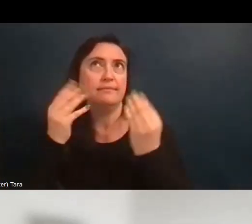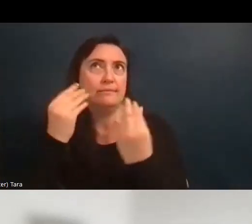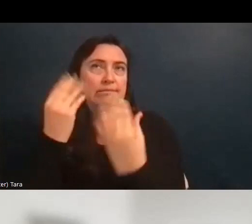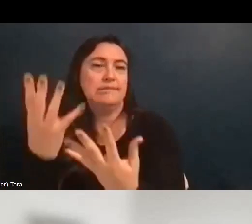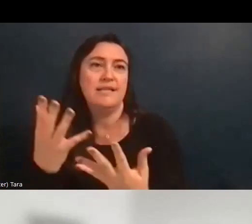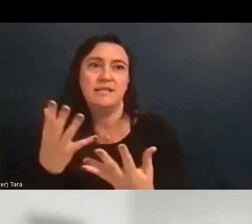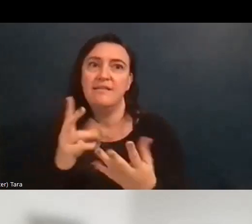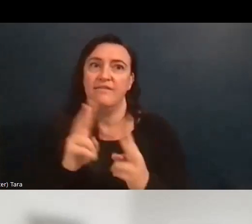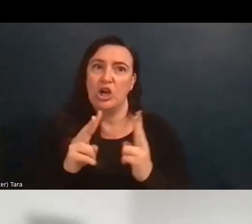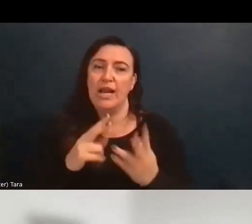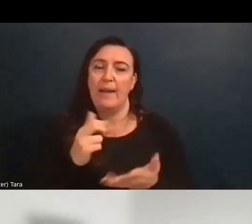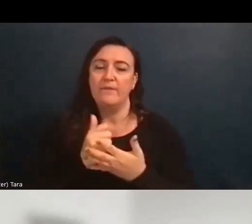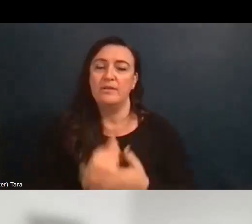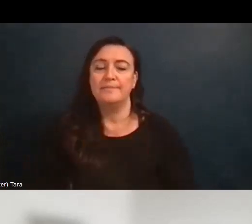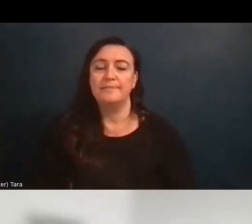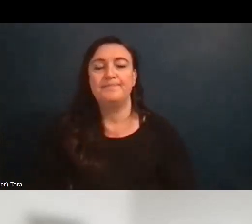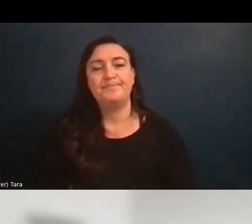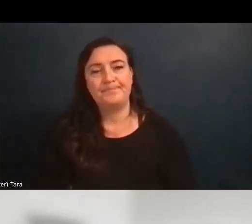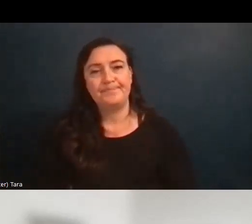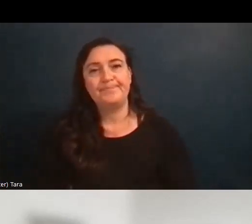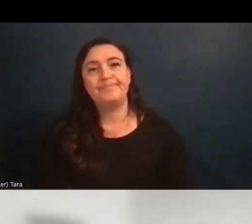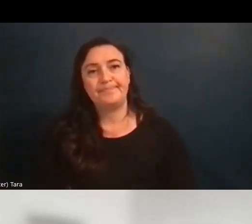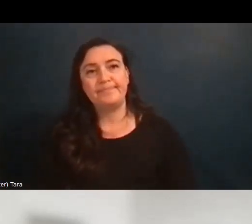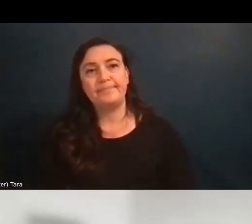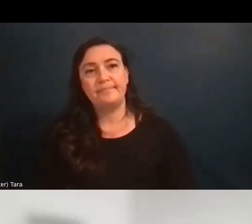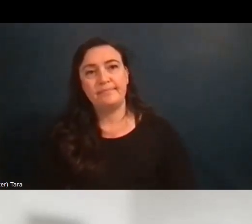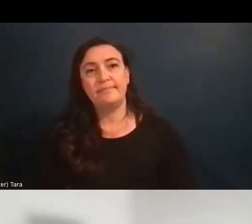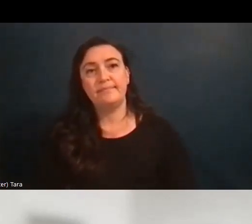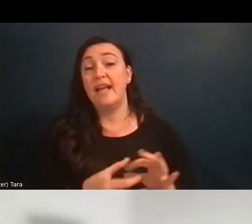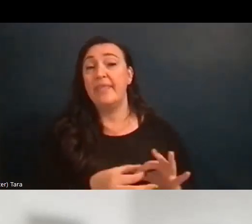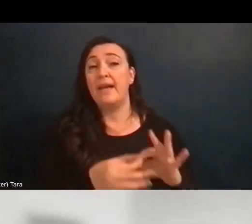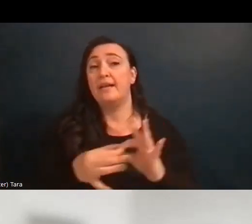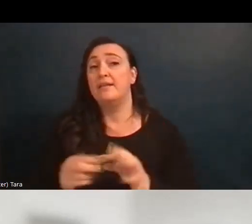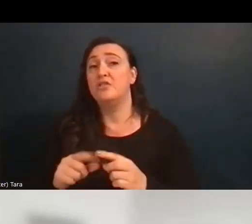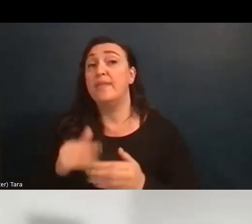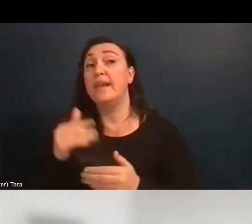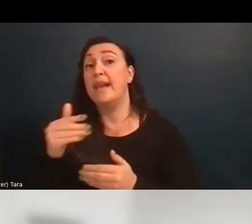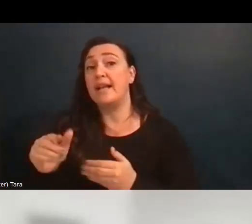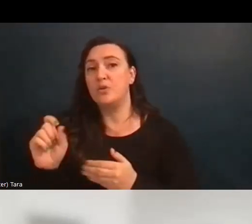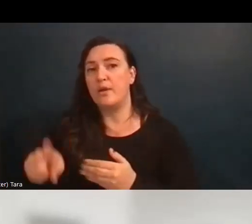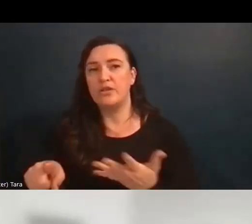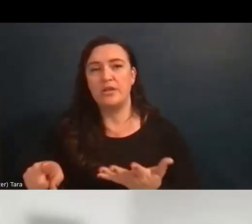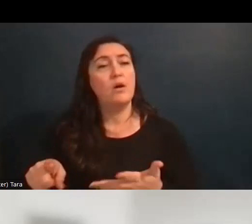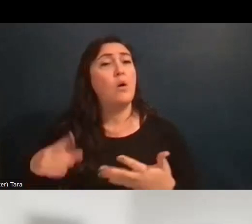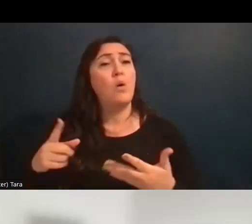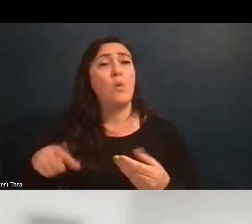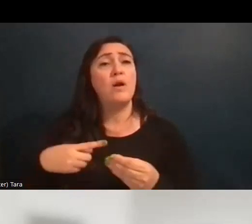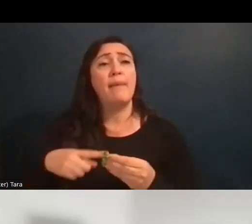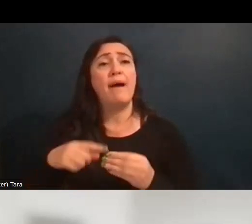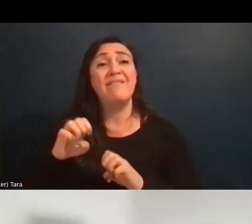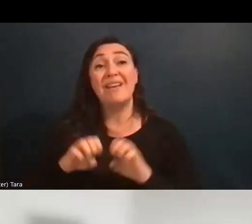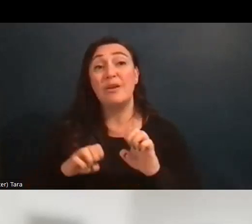And that kind of dovetails into the next question, which is what about evaluation of these complex projects?